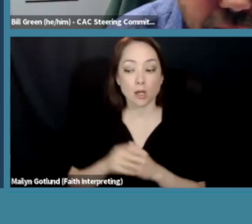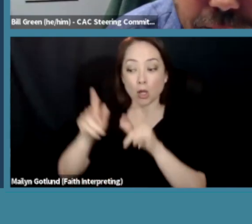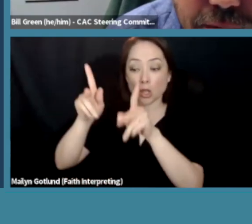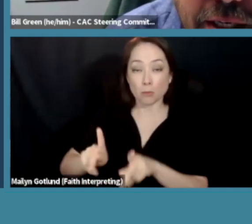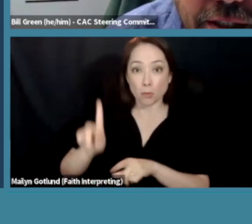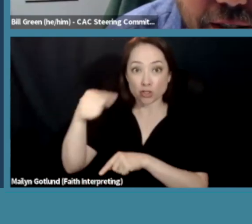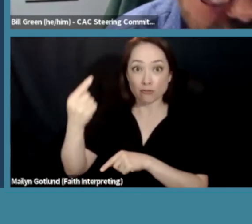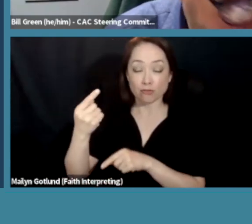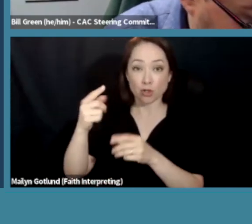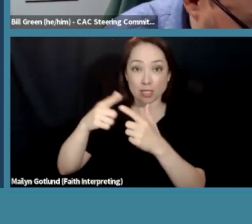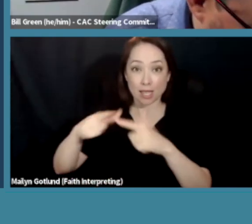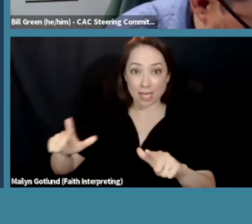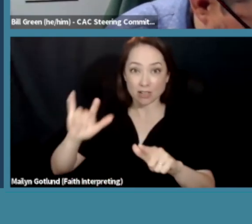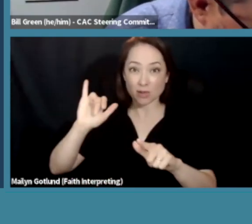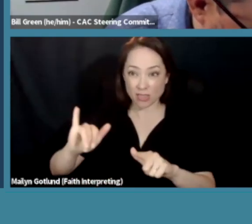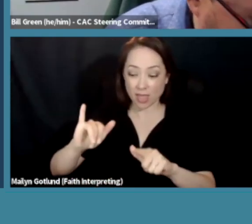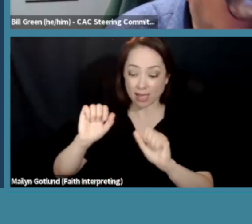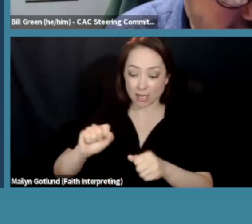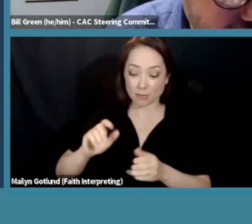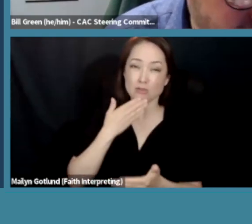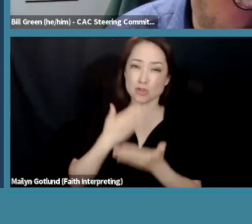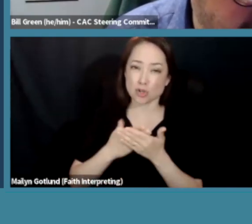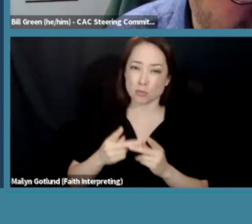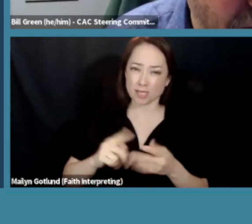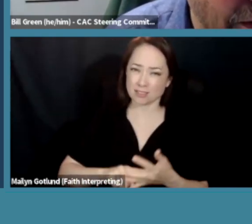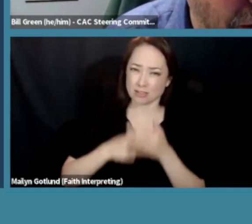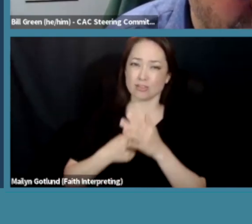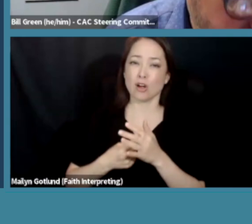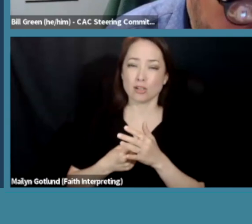the implementation, can be a good place to start even with the internal culture